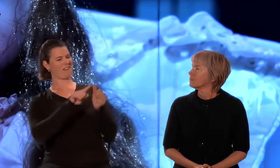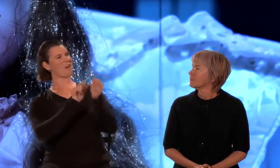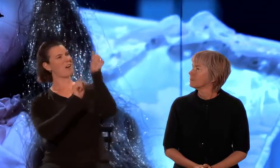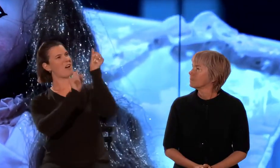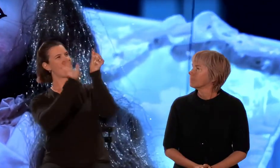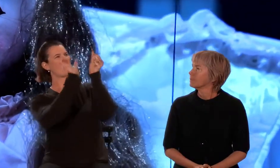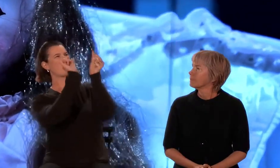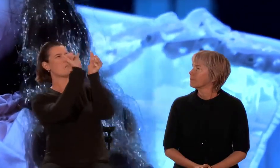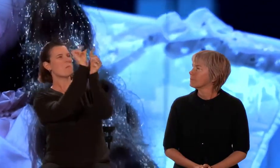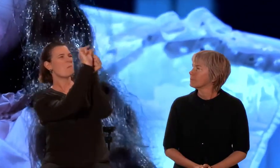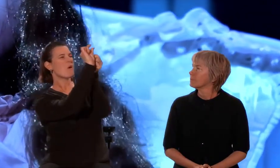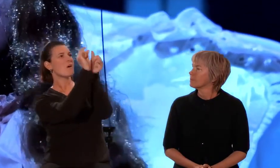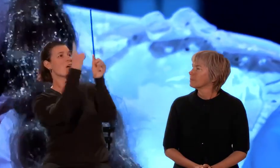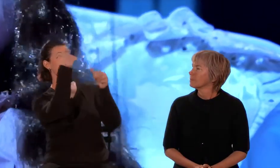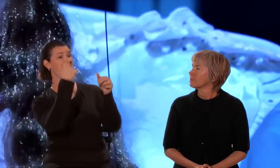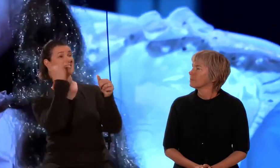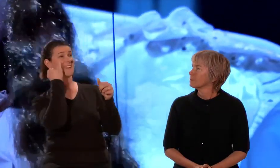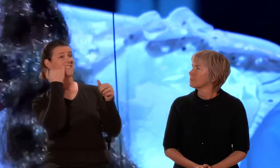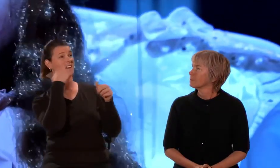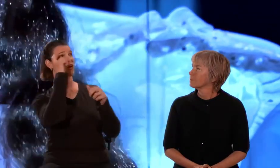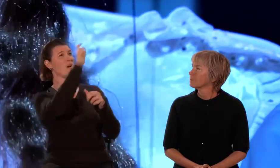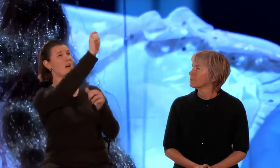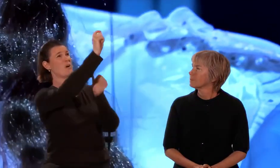for when I hold my thumbnail up at the moon, it just covers it.